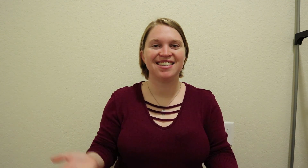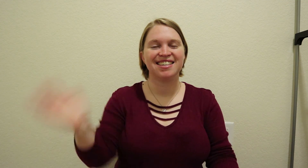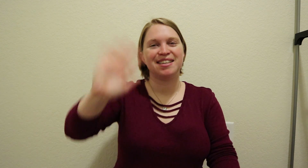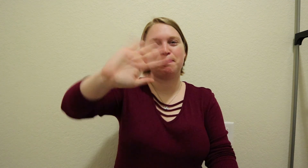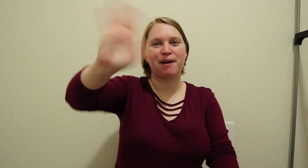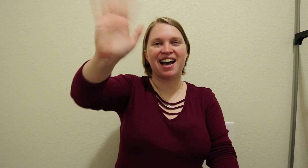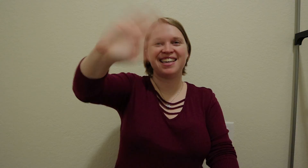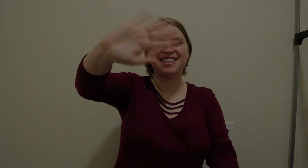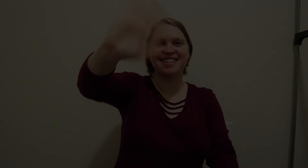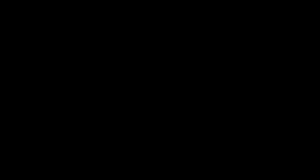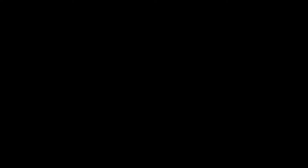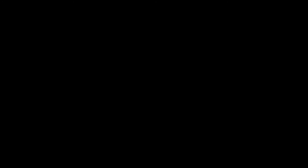Bye!